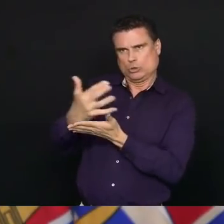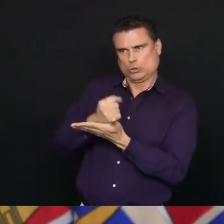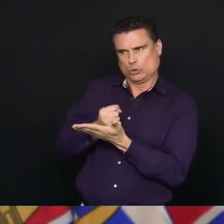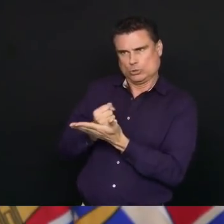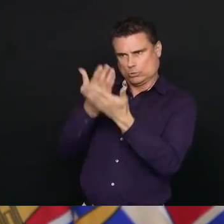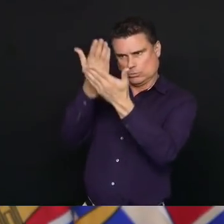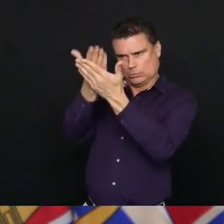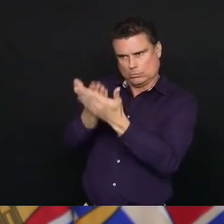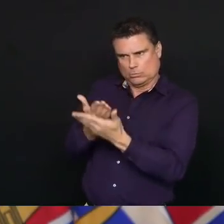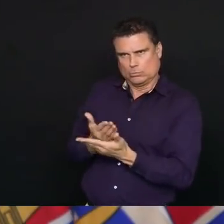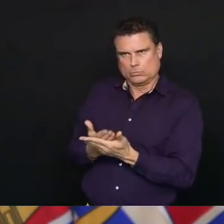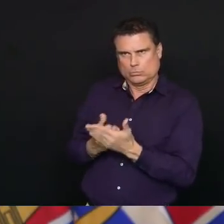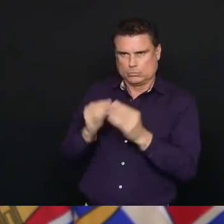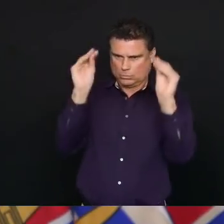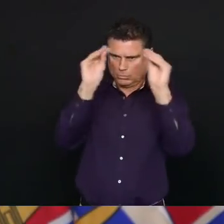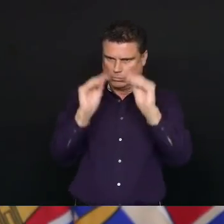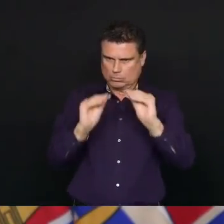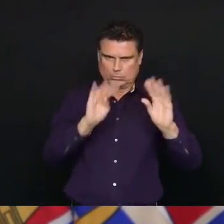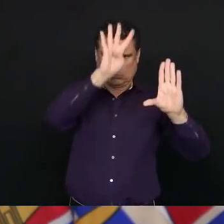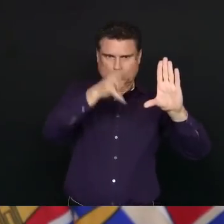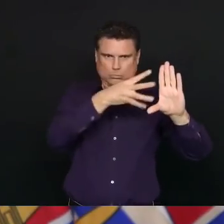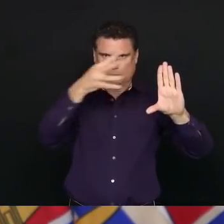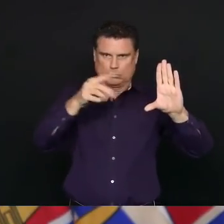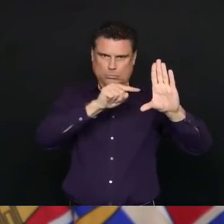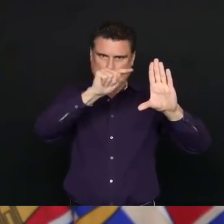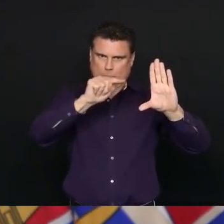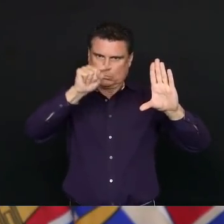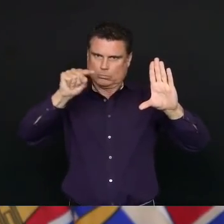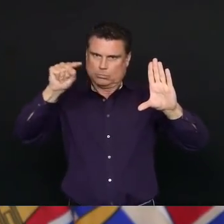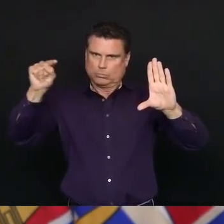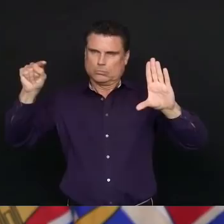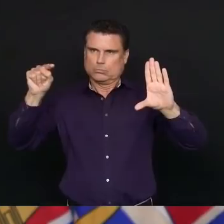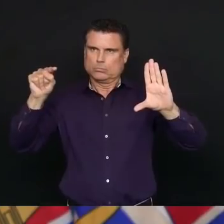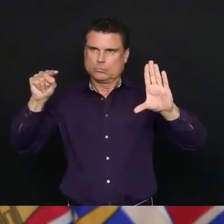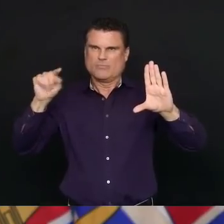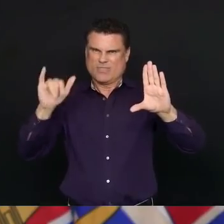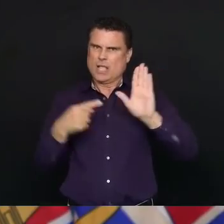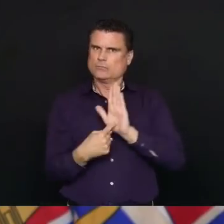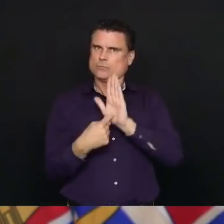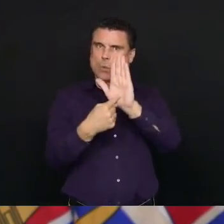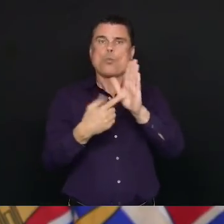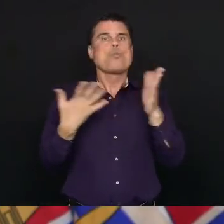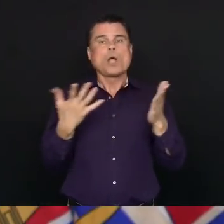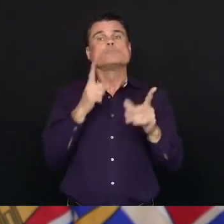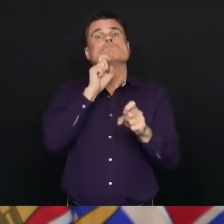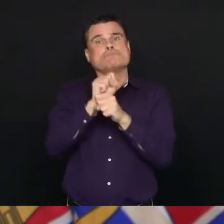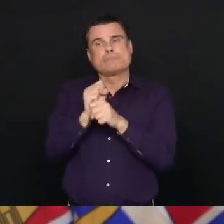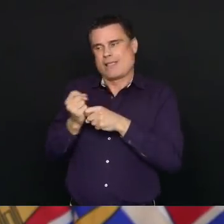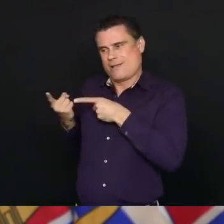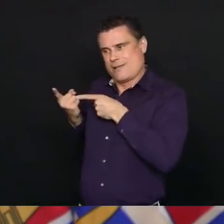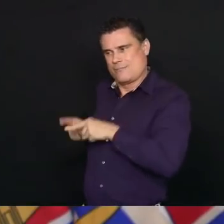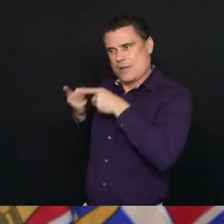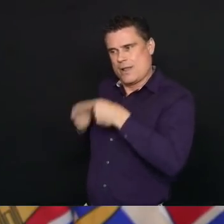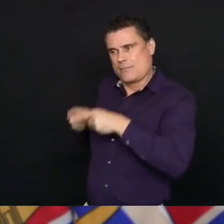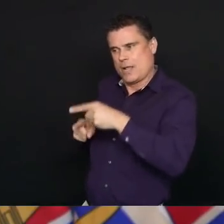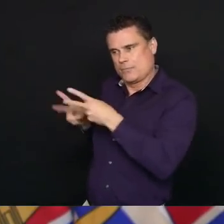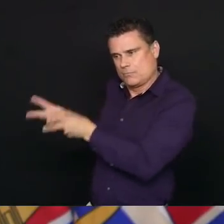what the possibilities are compared to what we have seen in other places in the world. It is not that different from what they presented.